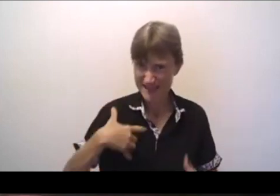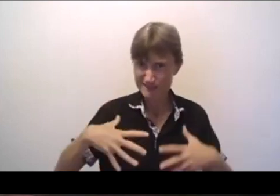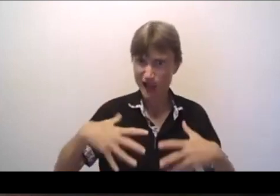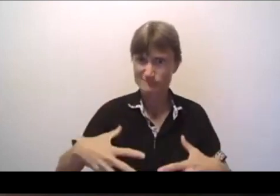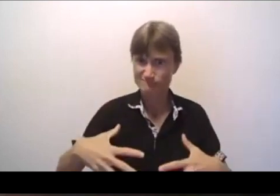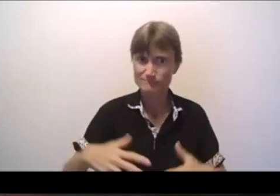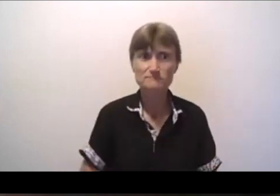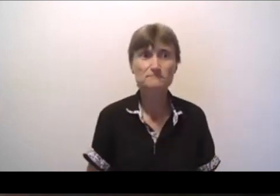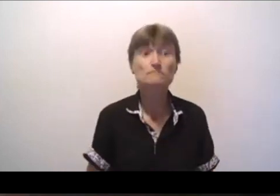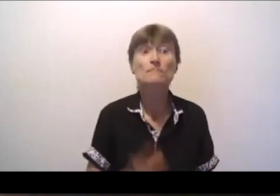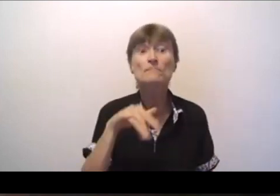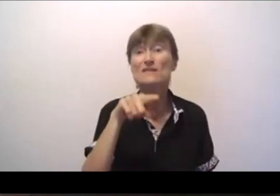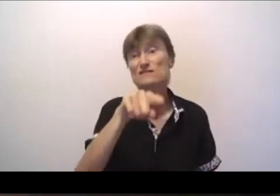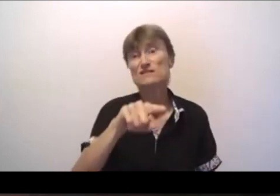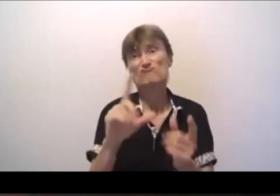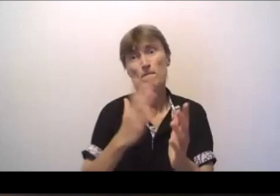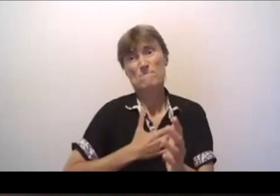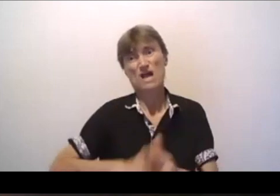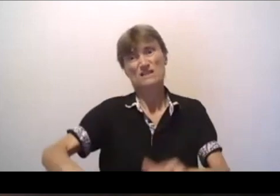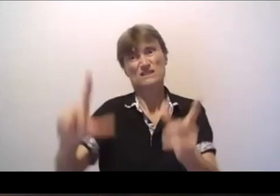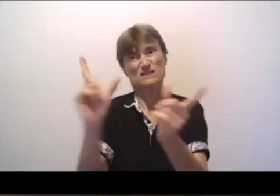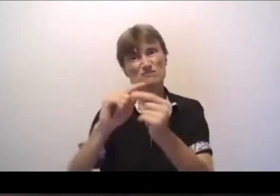so that's a statement that i made for the craft federation